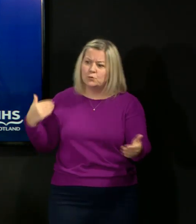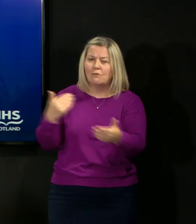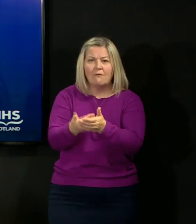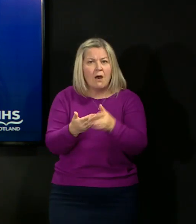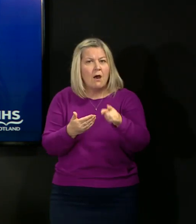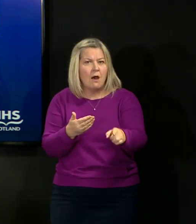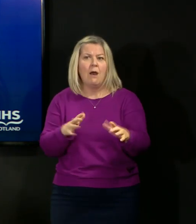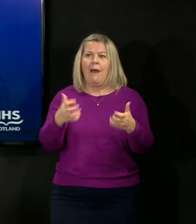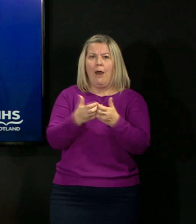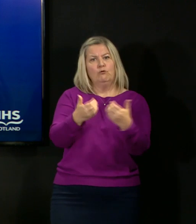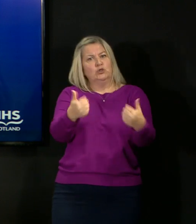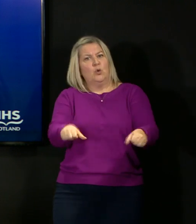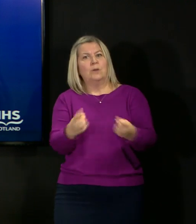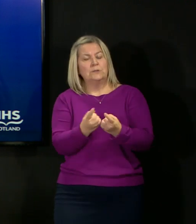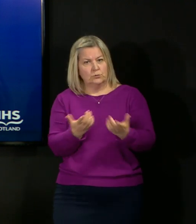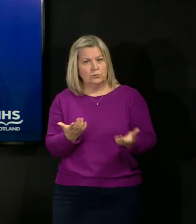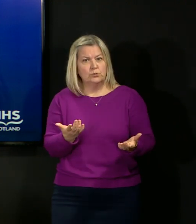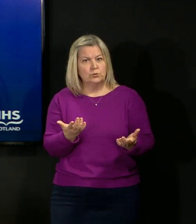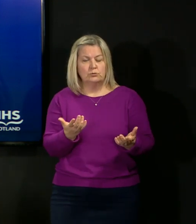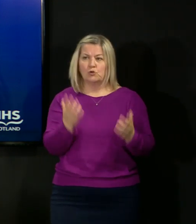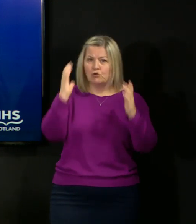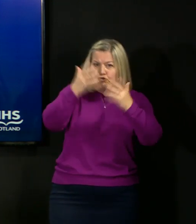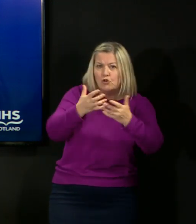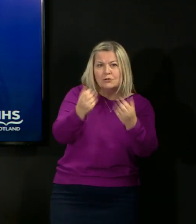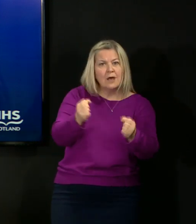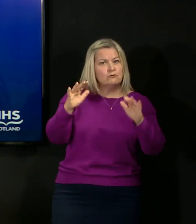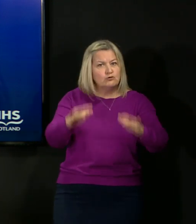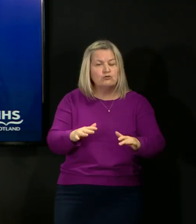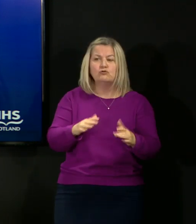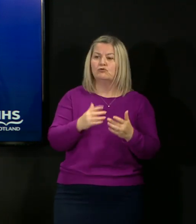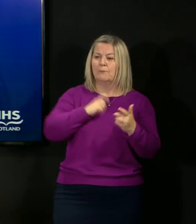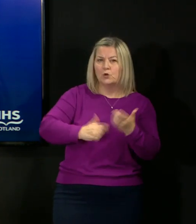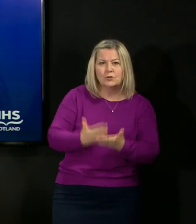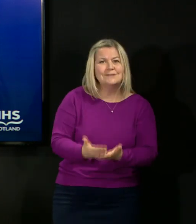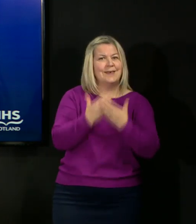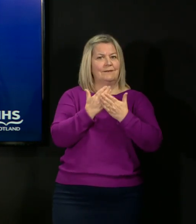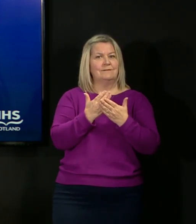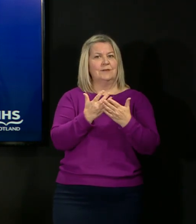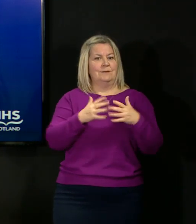this time. These include concerns for personal safety, and that of family members,